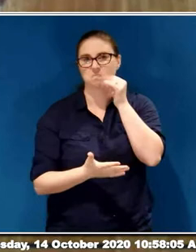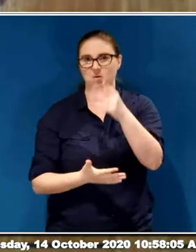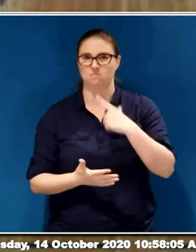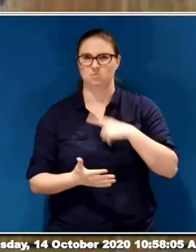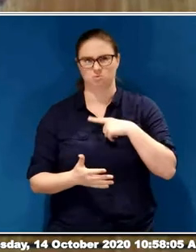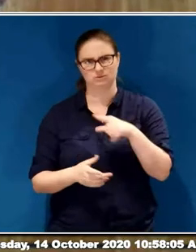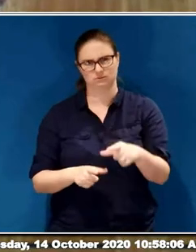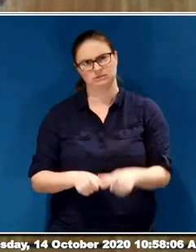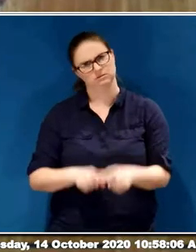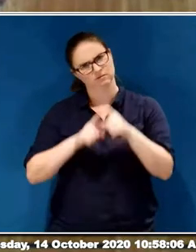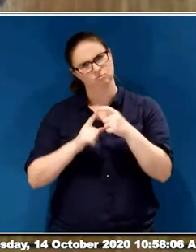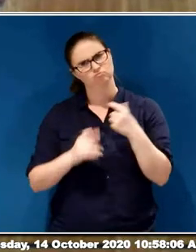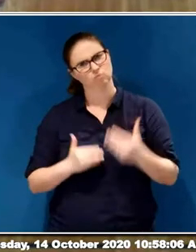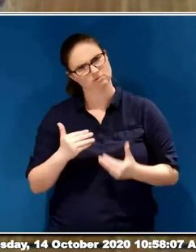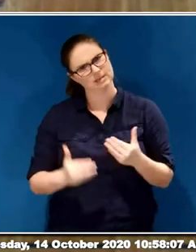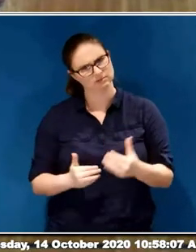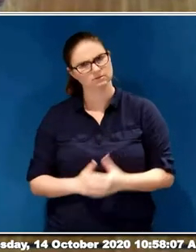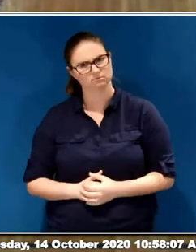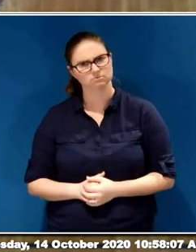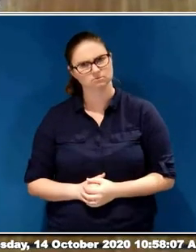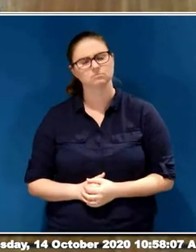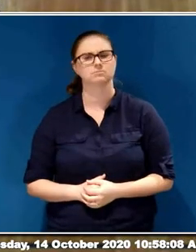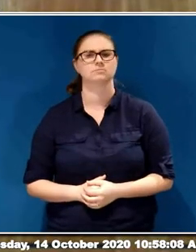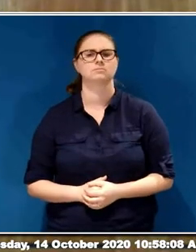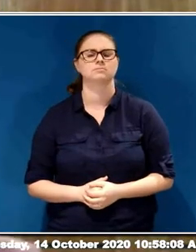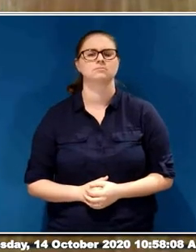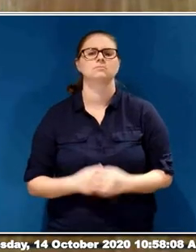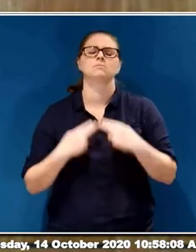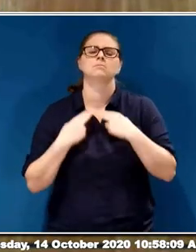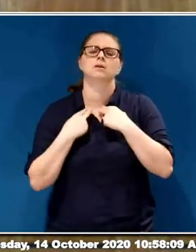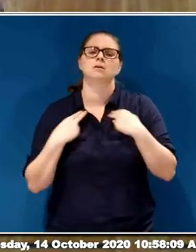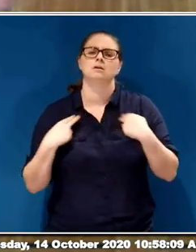From your understanding, are you aware if a submission was ever